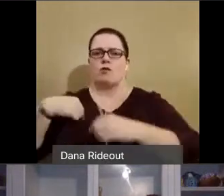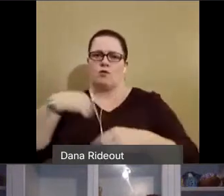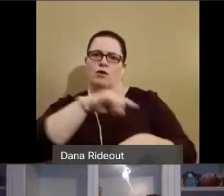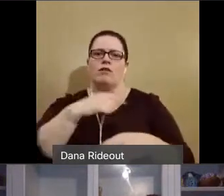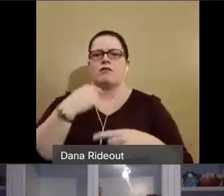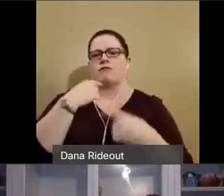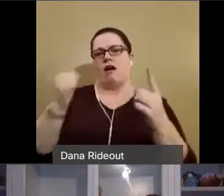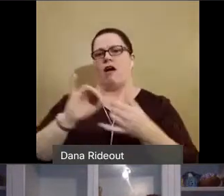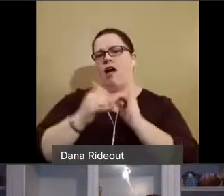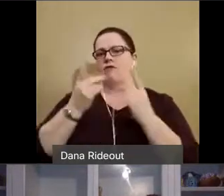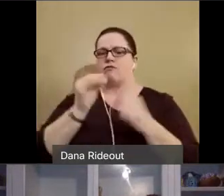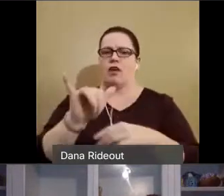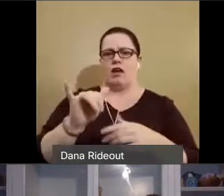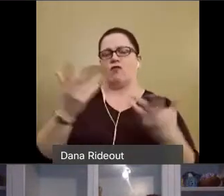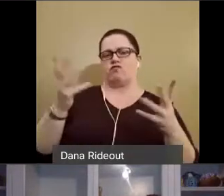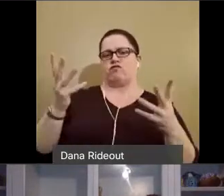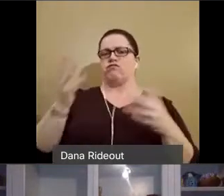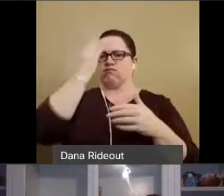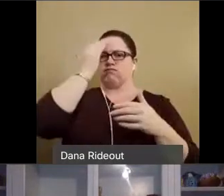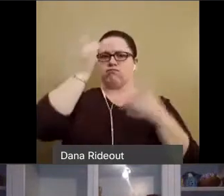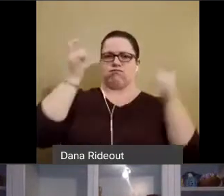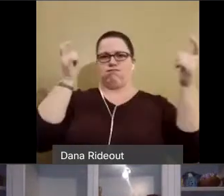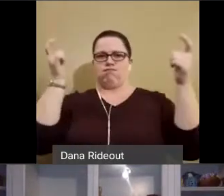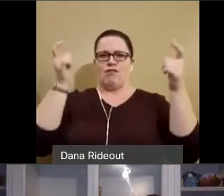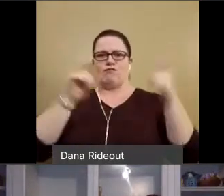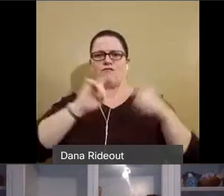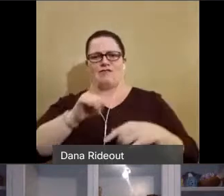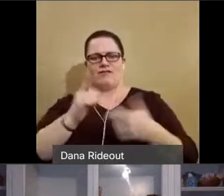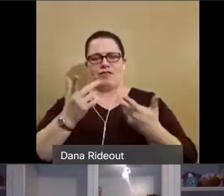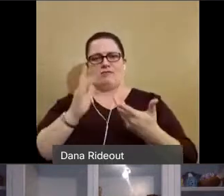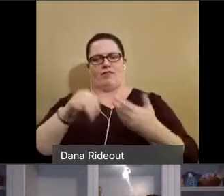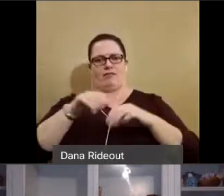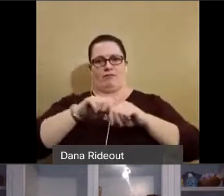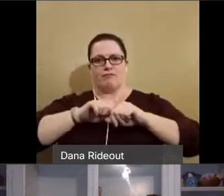It seems that outright so, health emergencies with things that happened in other countries.